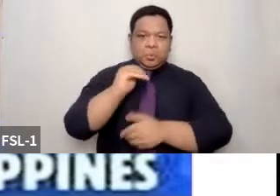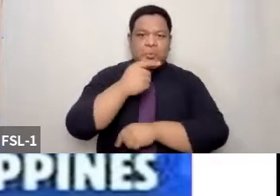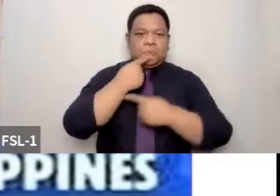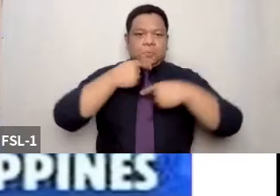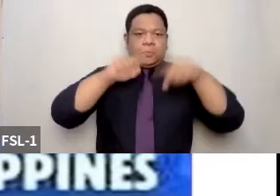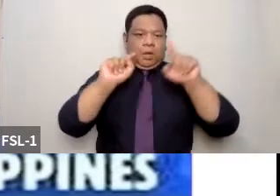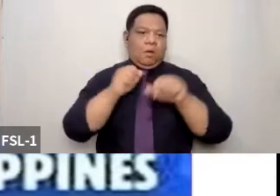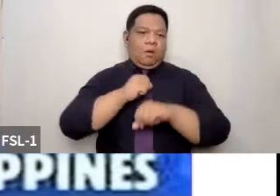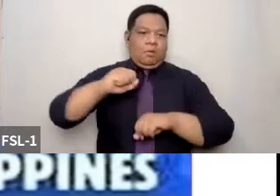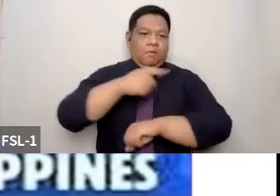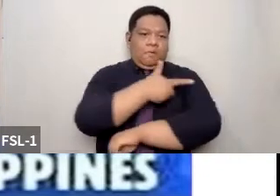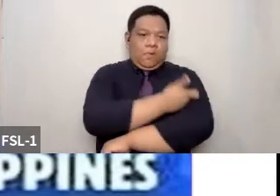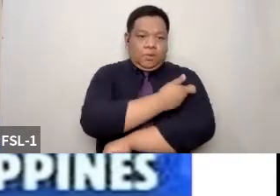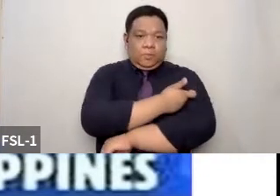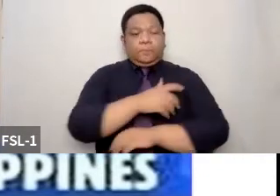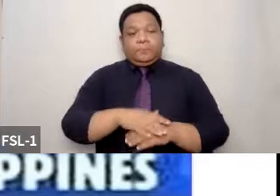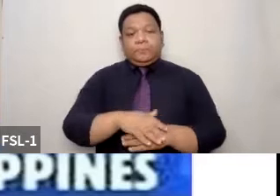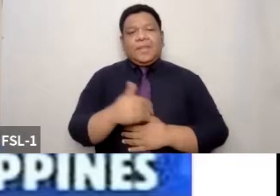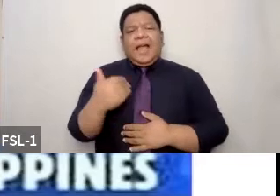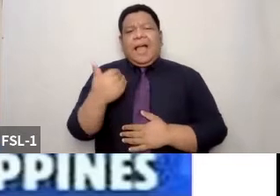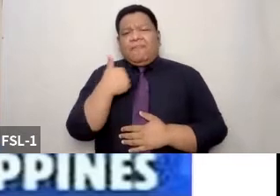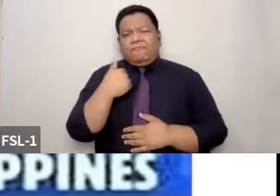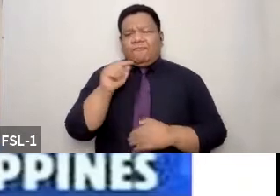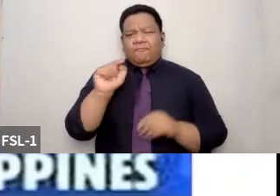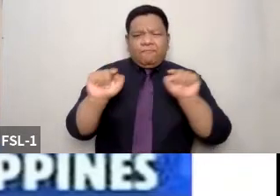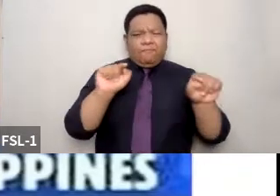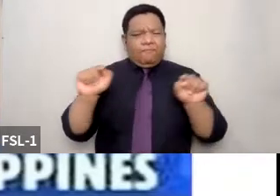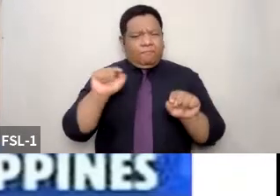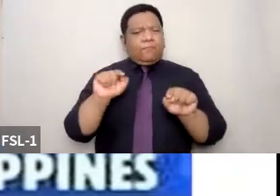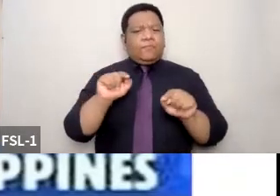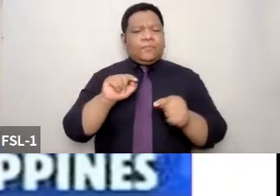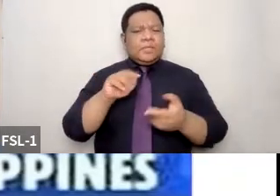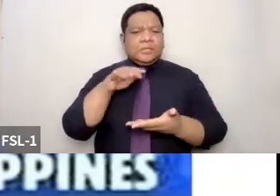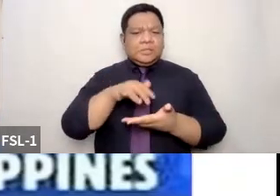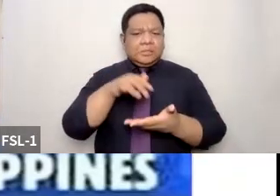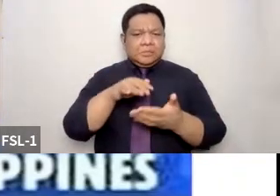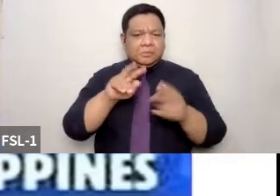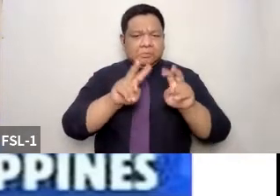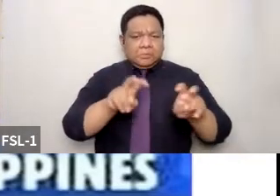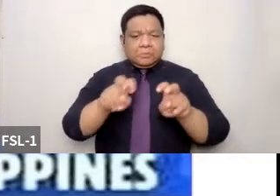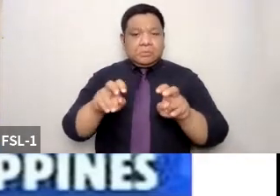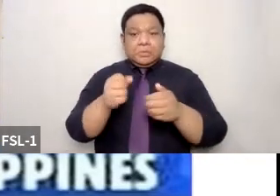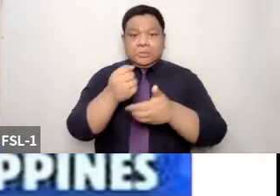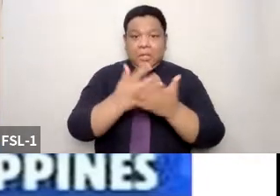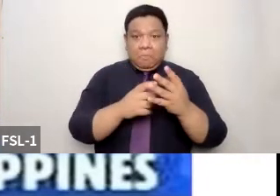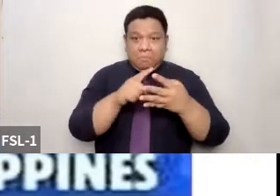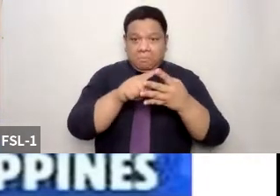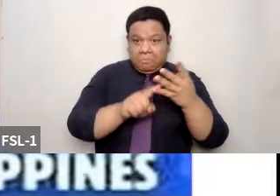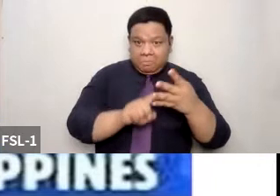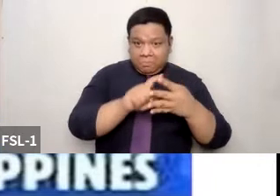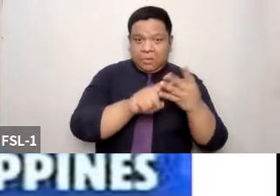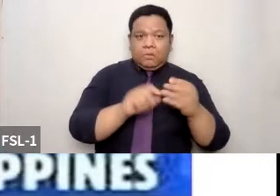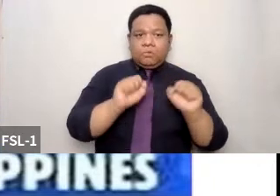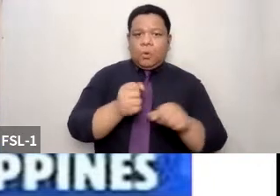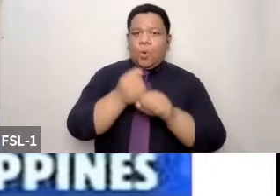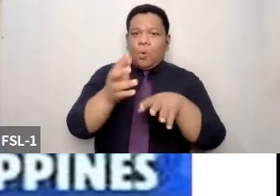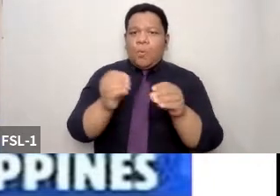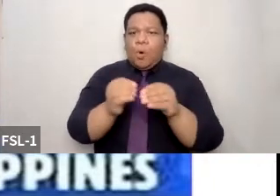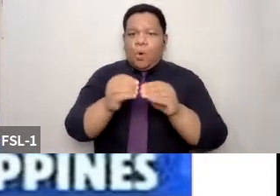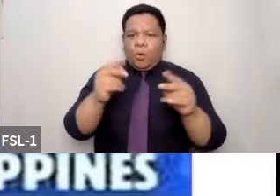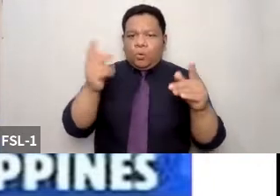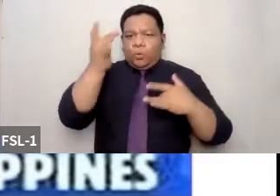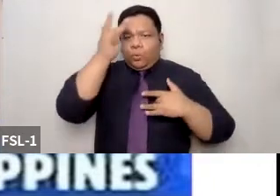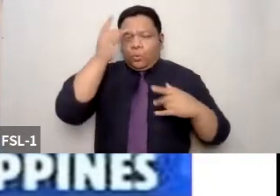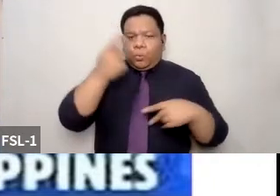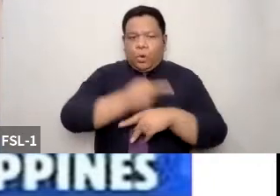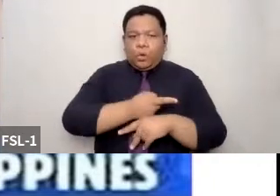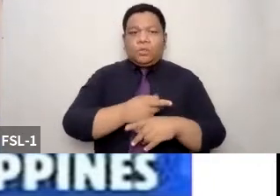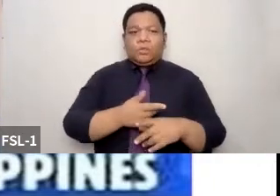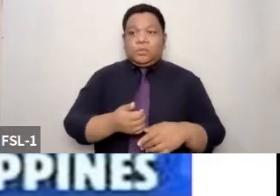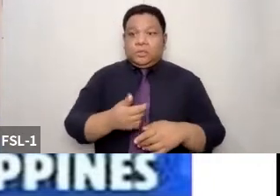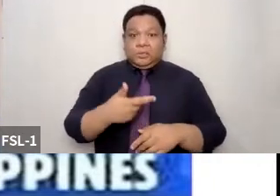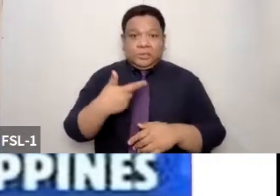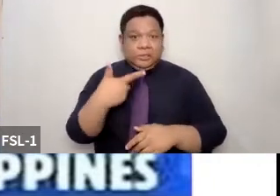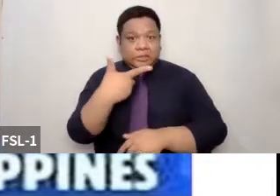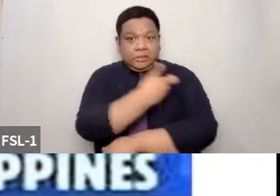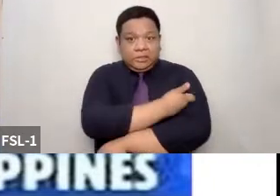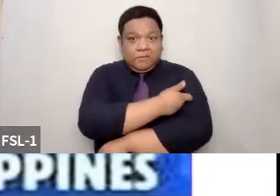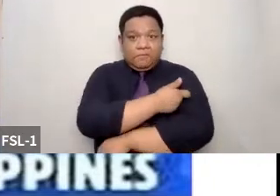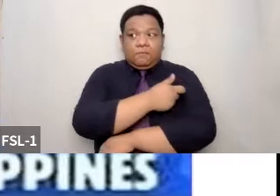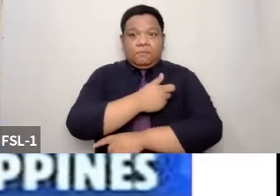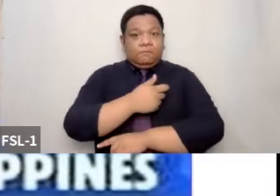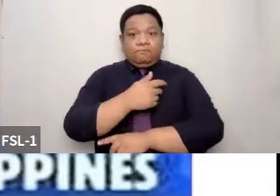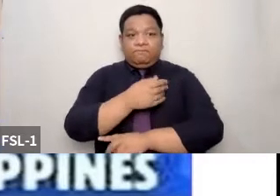Now there are some studies that some of these variants can also cause more severe disease, resist antiviral agents and also escape laboratory detections.